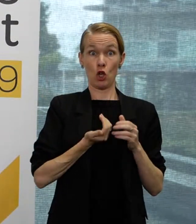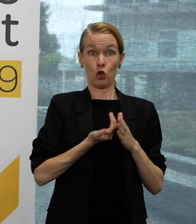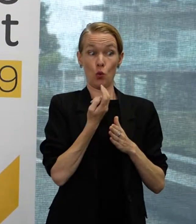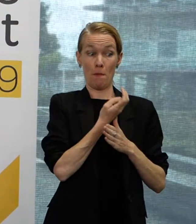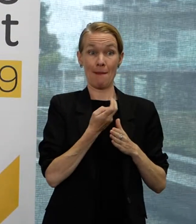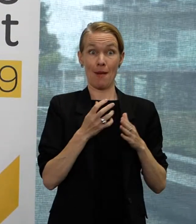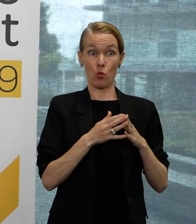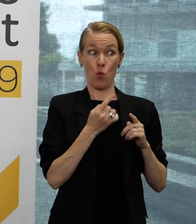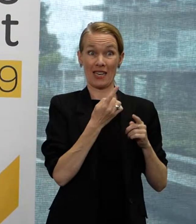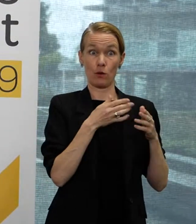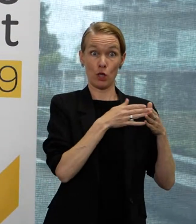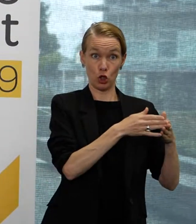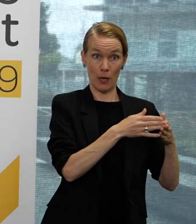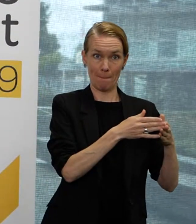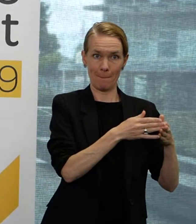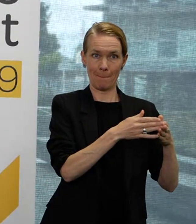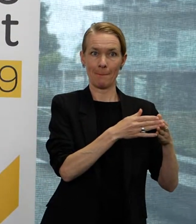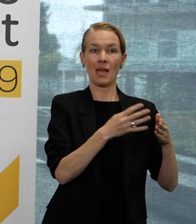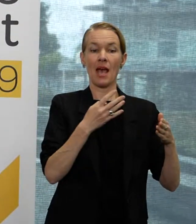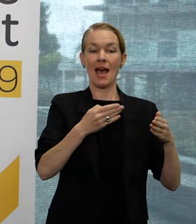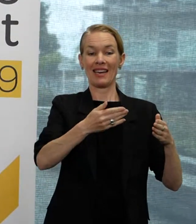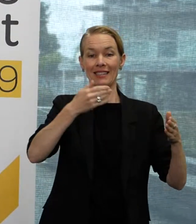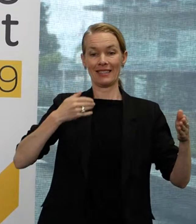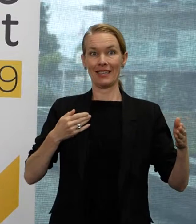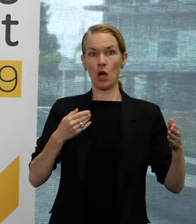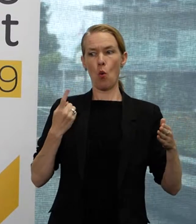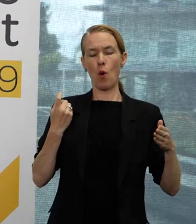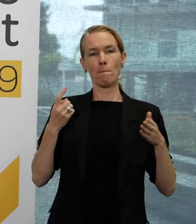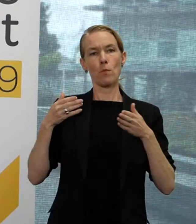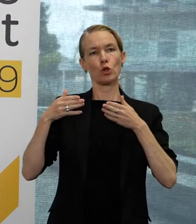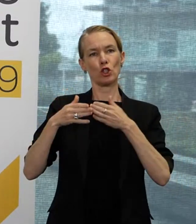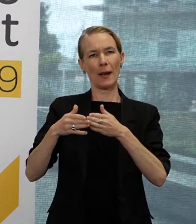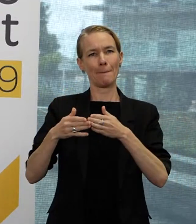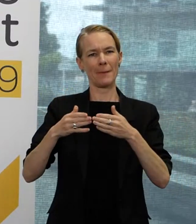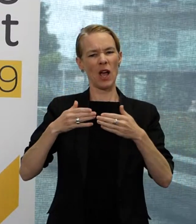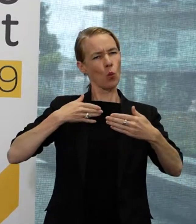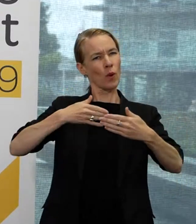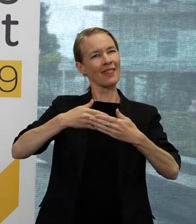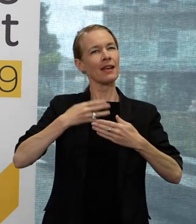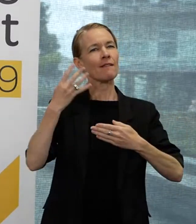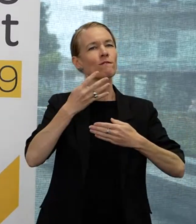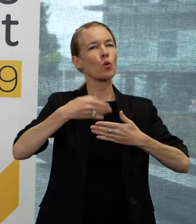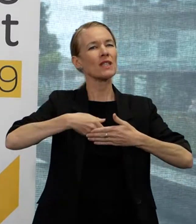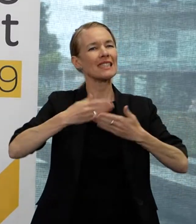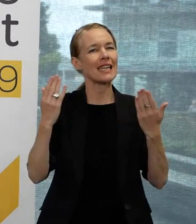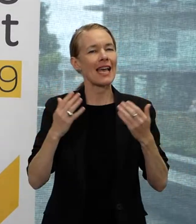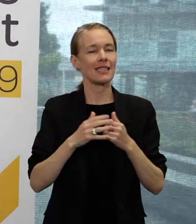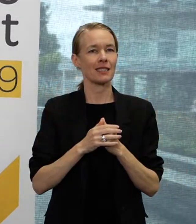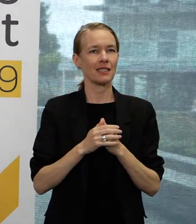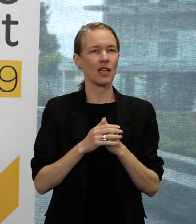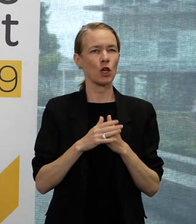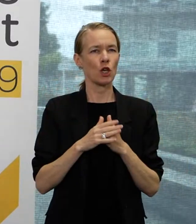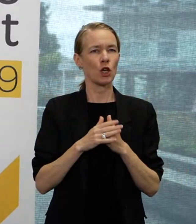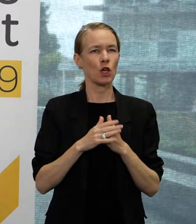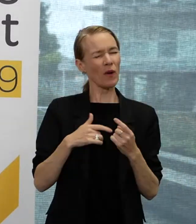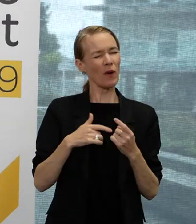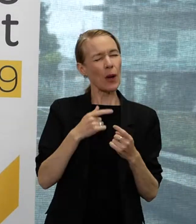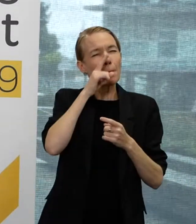and there's one other prior to that, that is being followed up is the most likely place that he may have become infected.